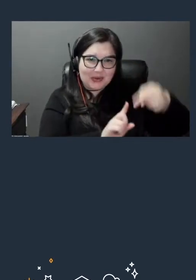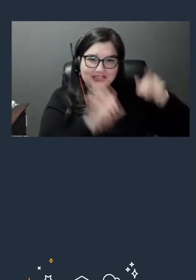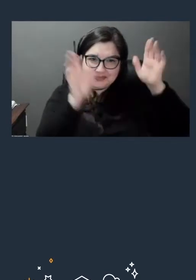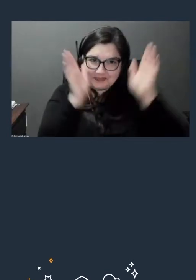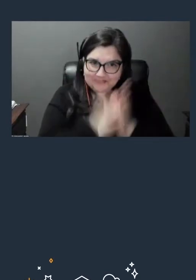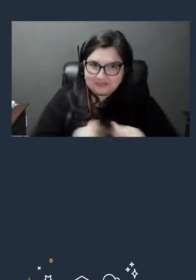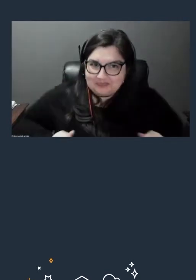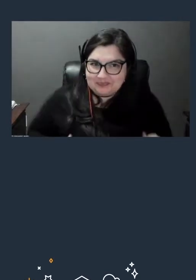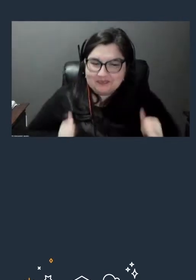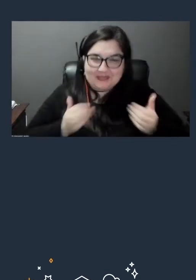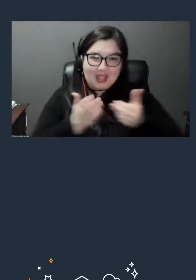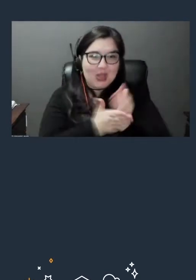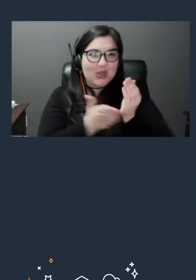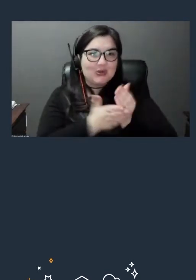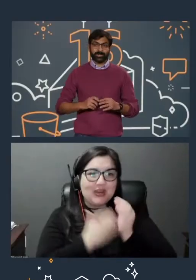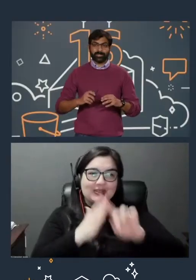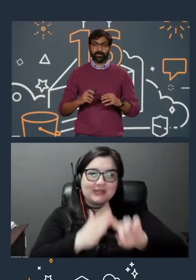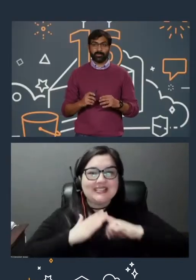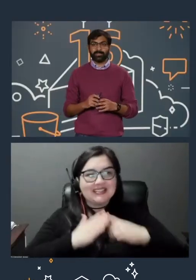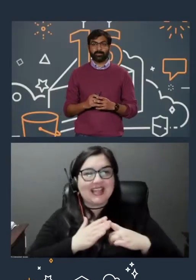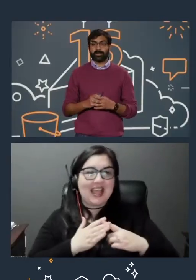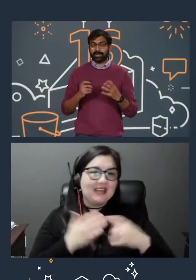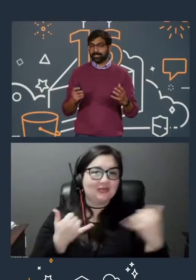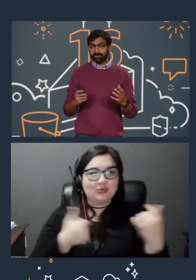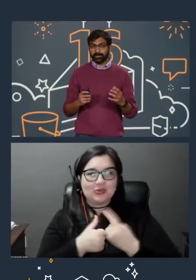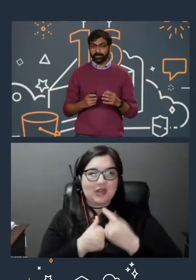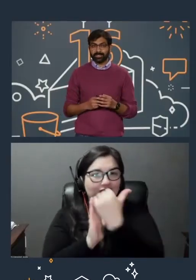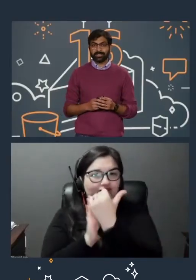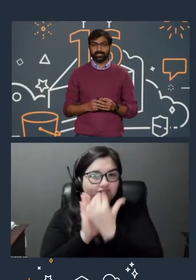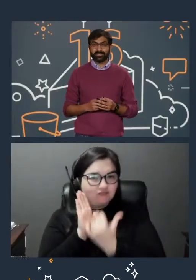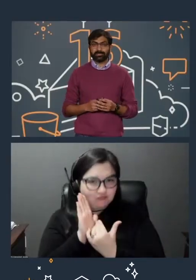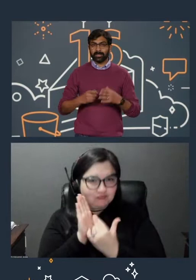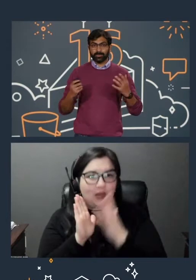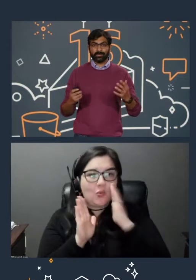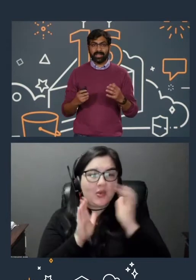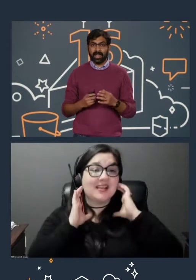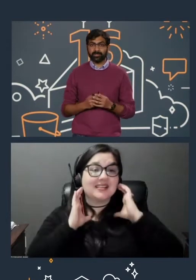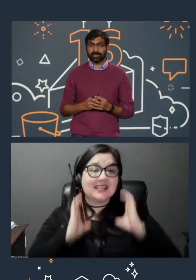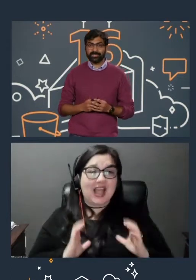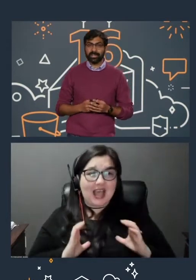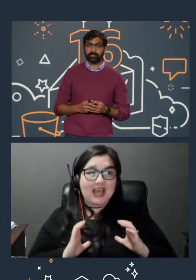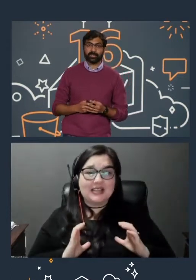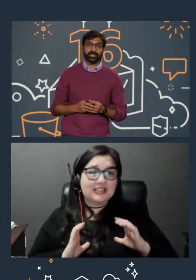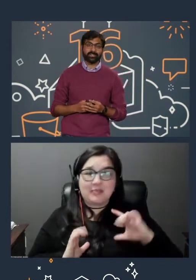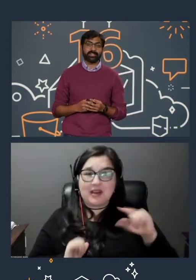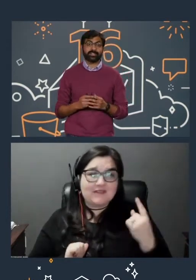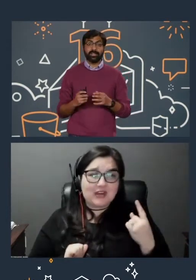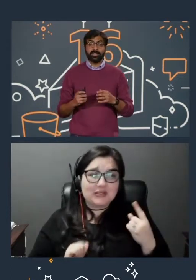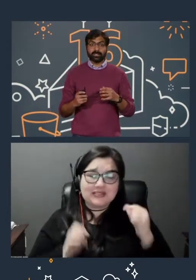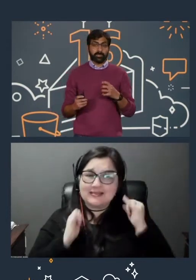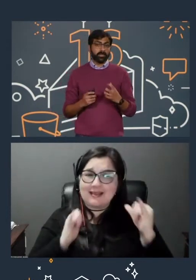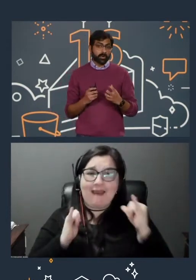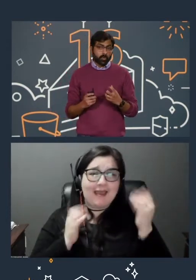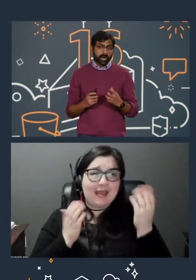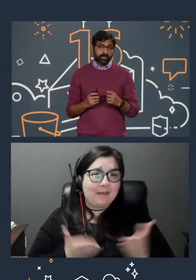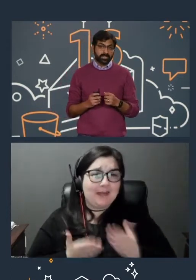So our agenda today, we're gonna start with our customers first, just as we do at Amazon, and we're gonna discuss some of the requirements